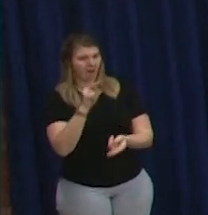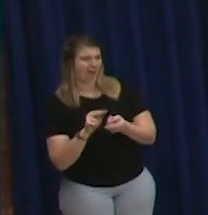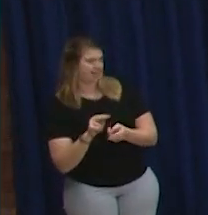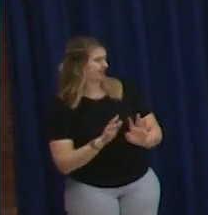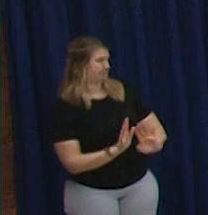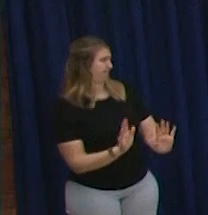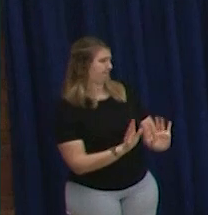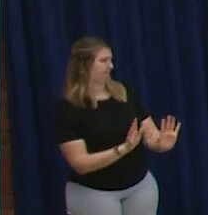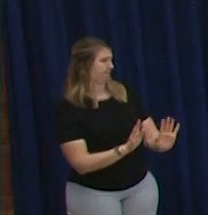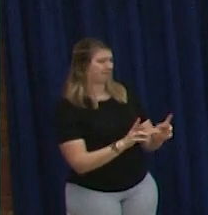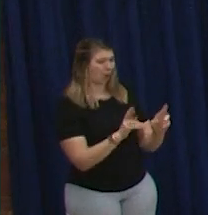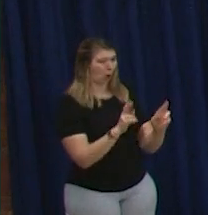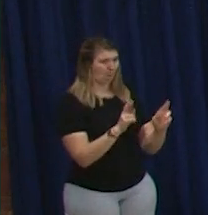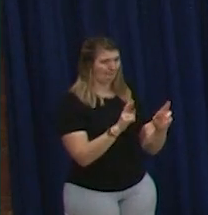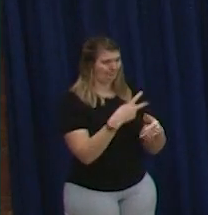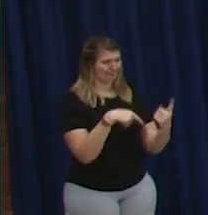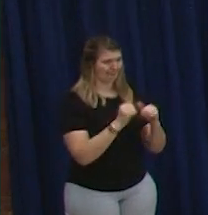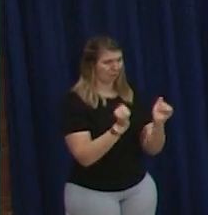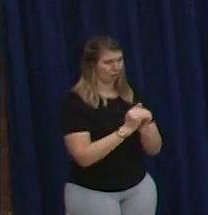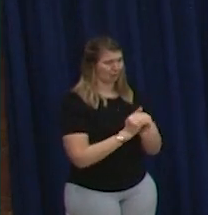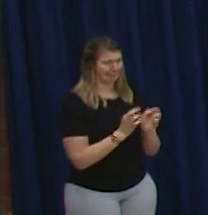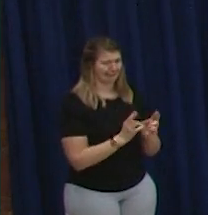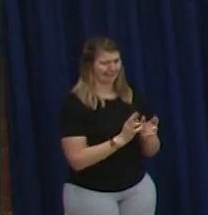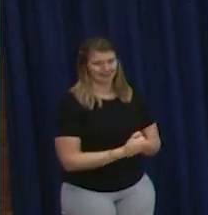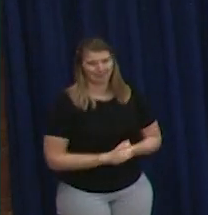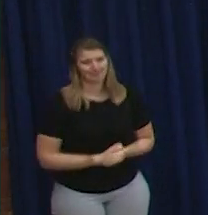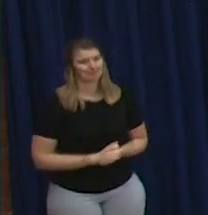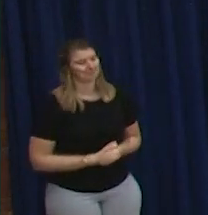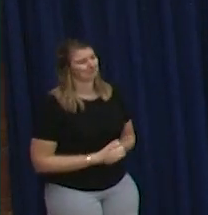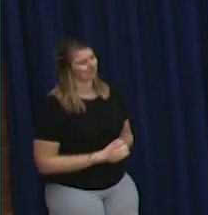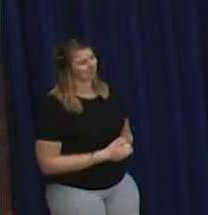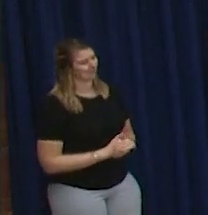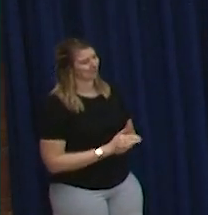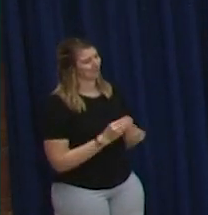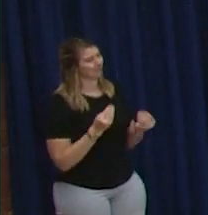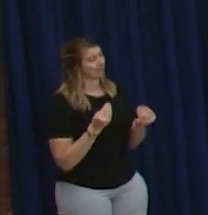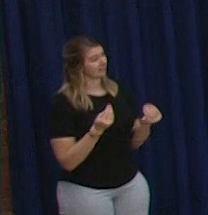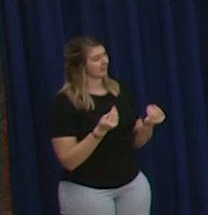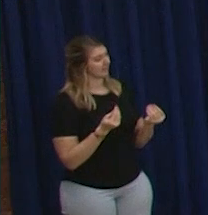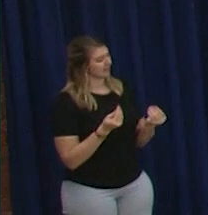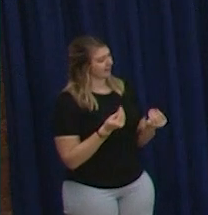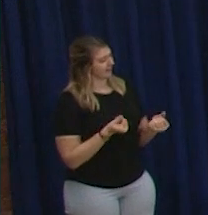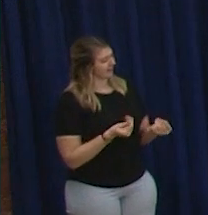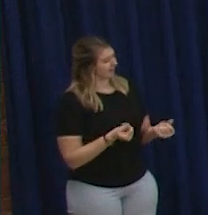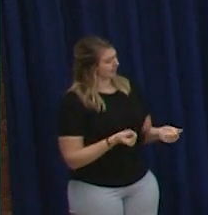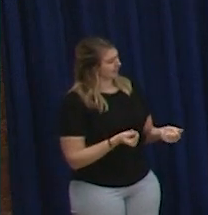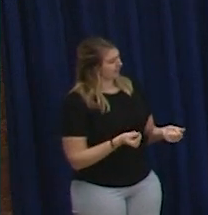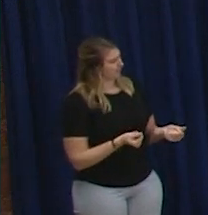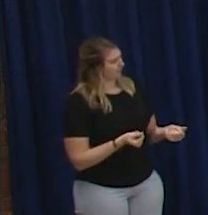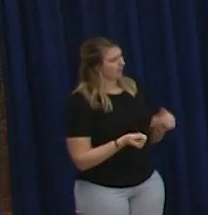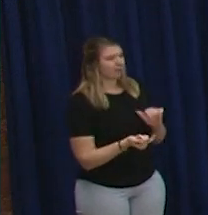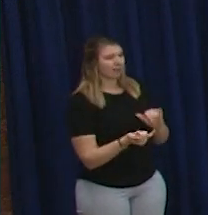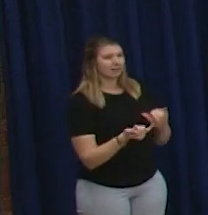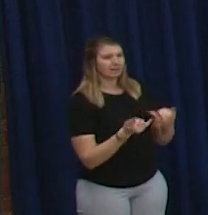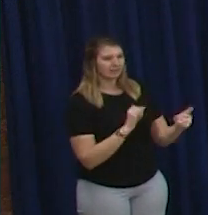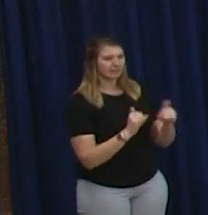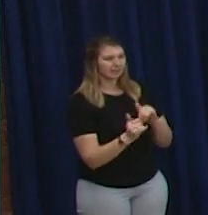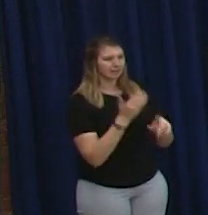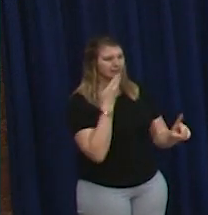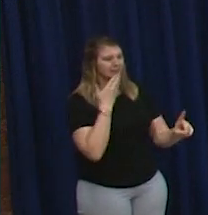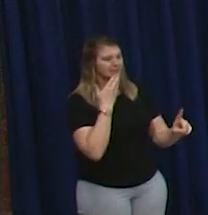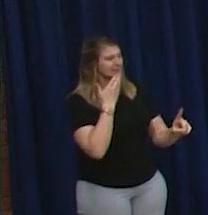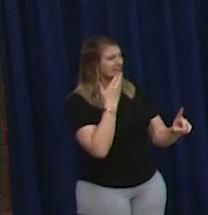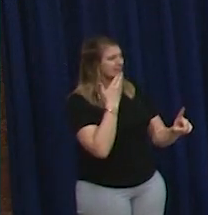everyone would agree, but there is an element of stigma that is really hard to let go of,